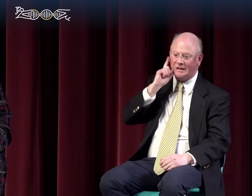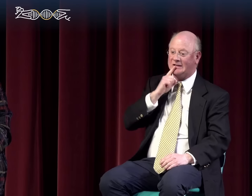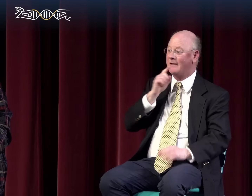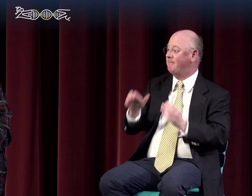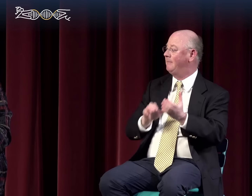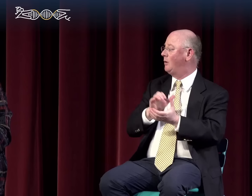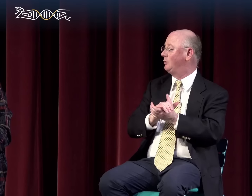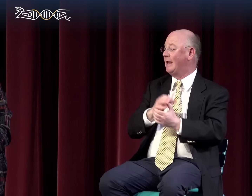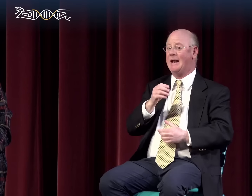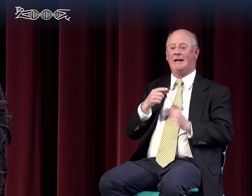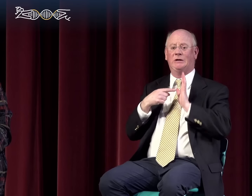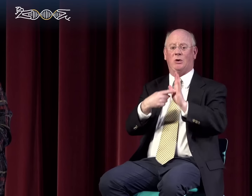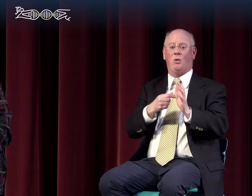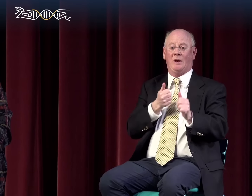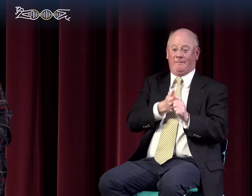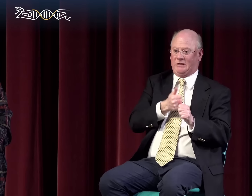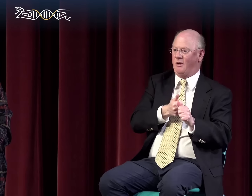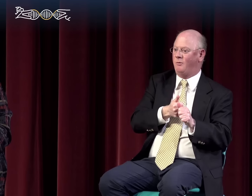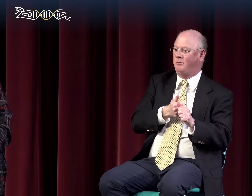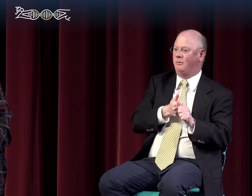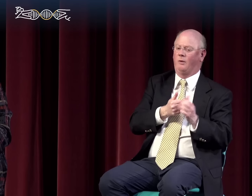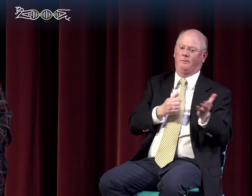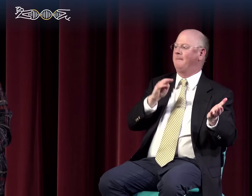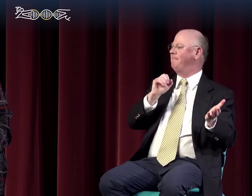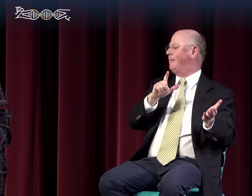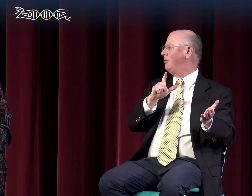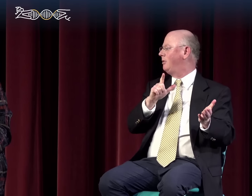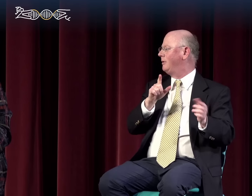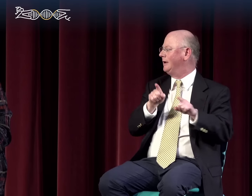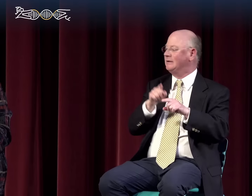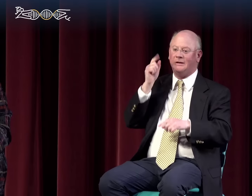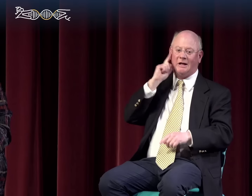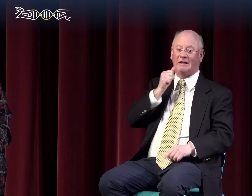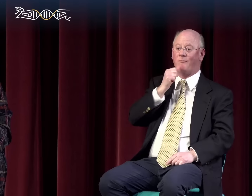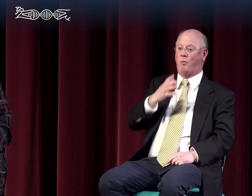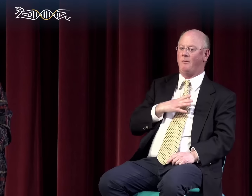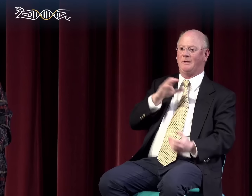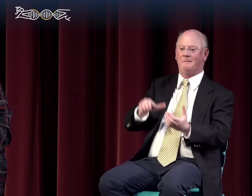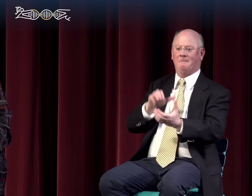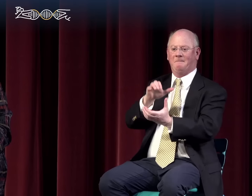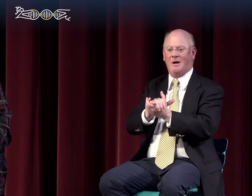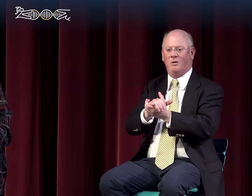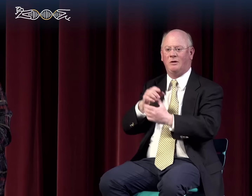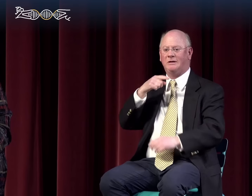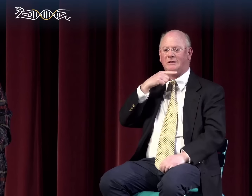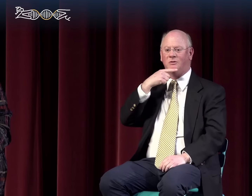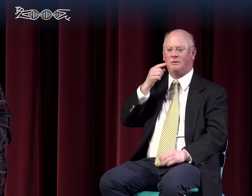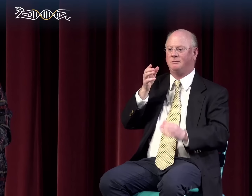and prevent Deaf people from marrying, even though he married a Deaf woman.